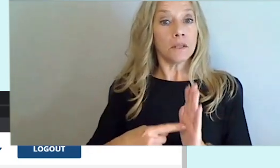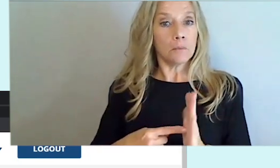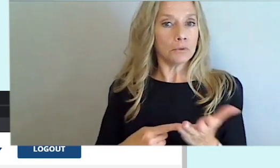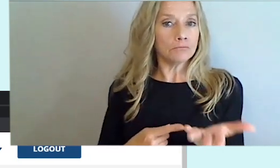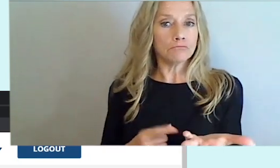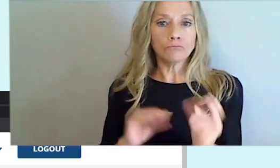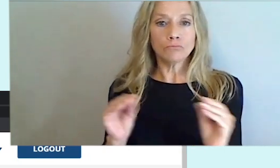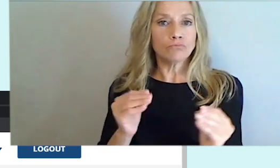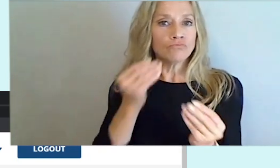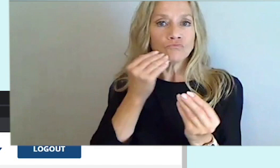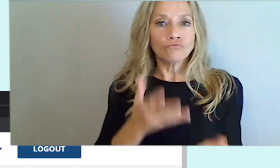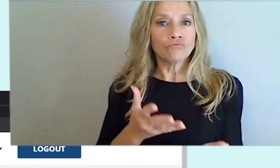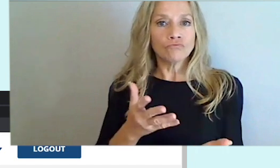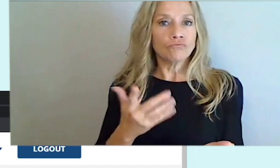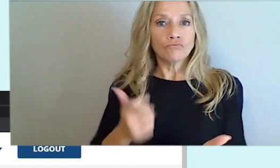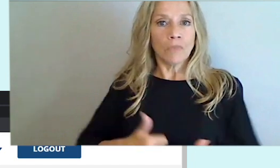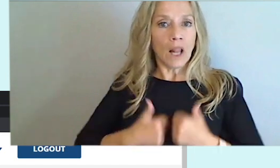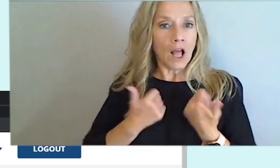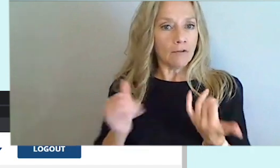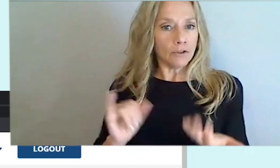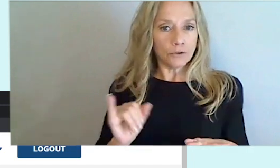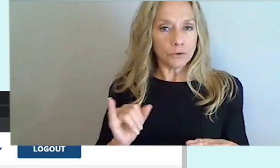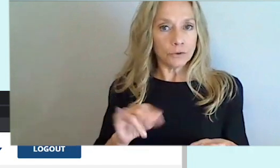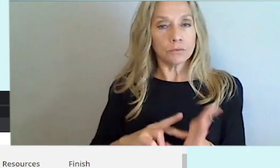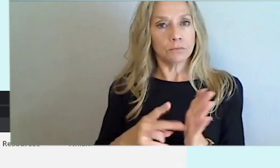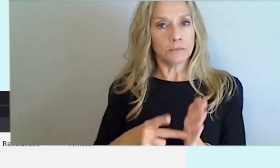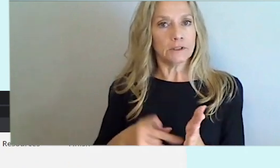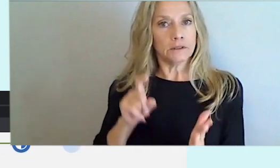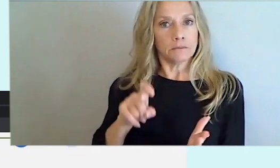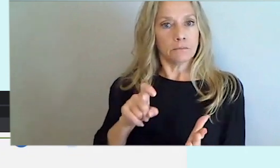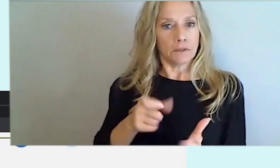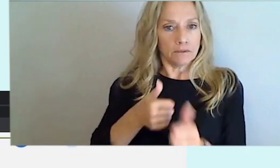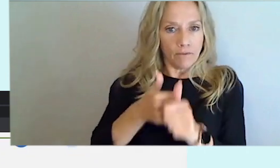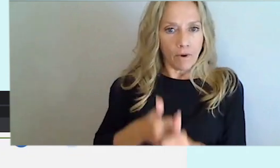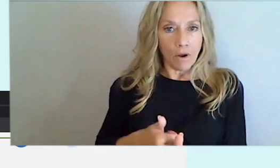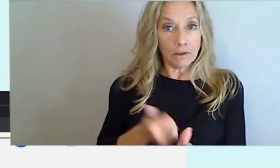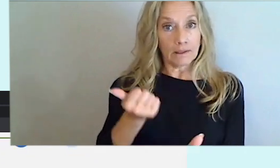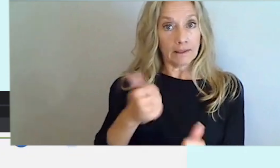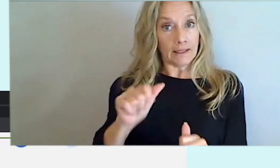for life insurance, so the member must answer if anyone in their household has life insurance.